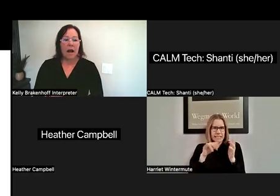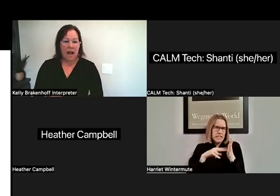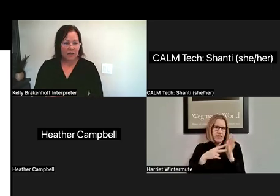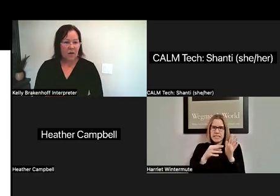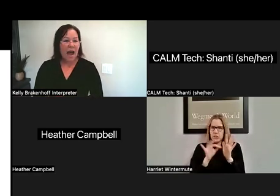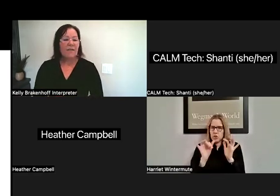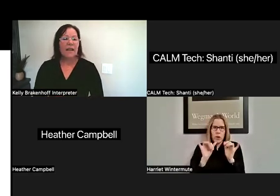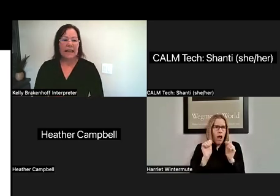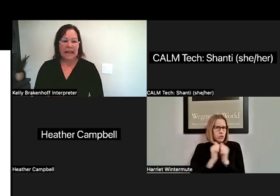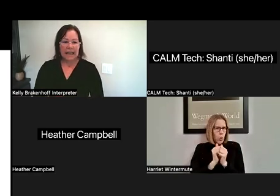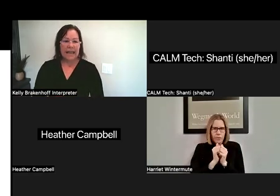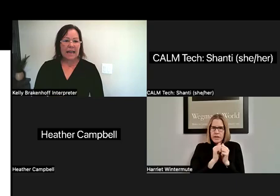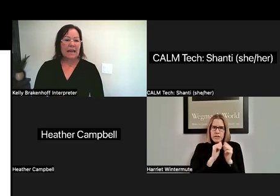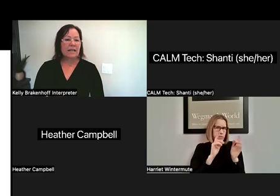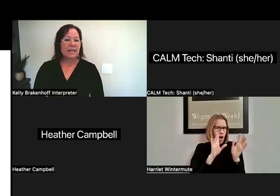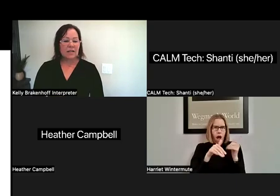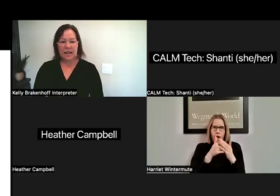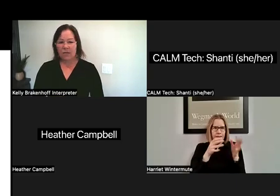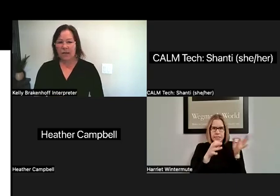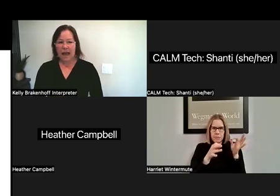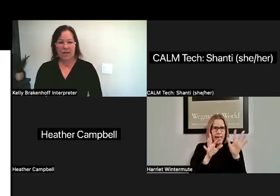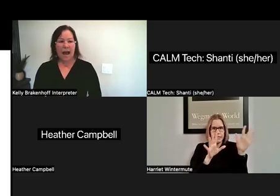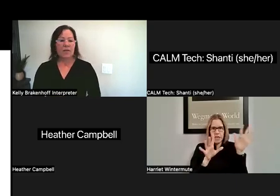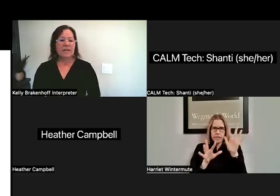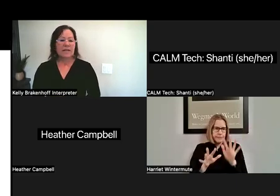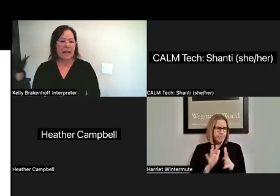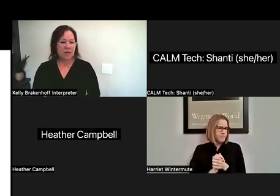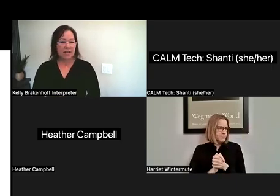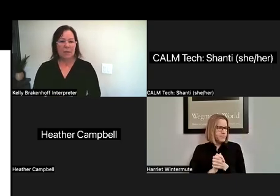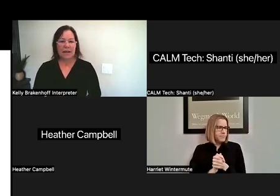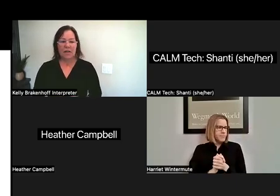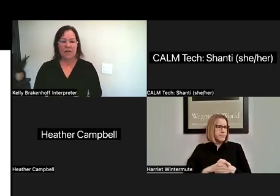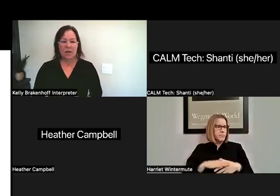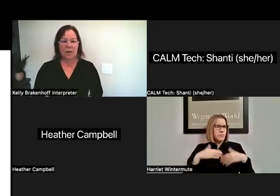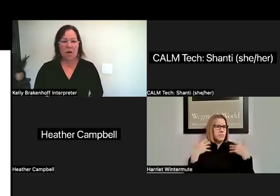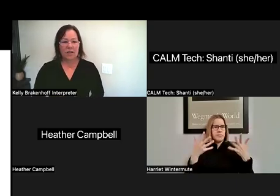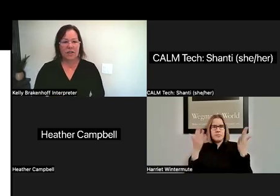I also have the key just like they have Iowa state which explains all the terminology.